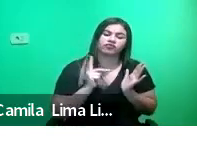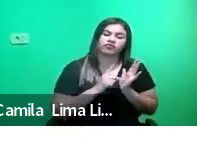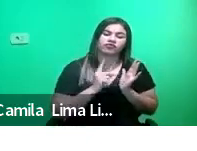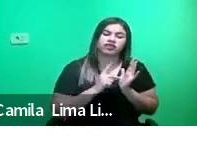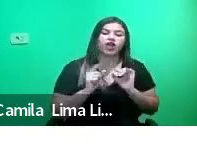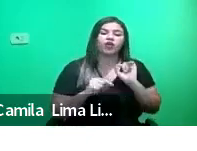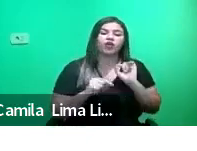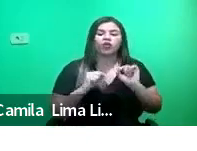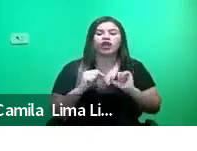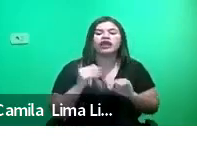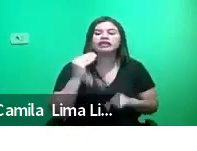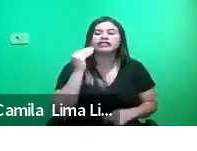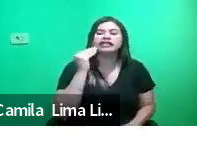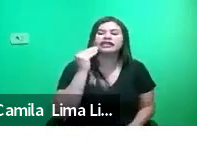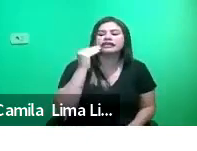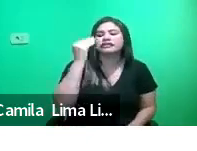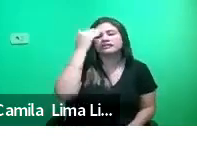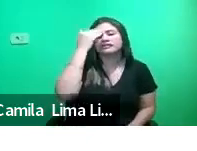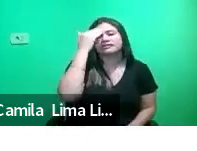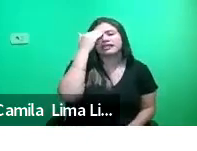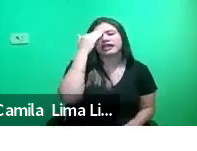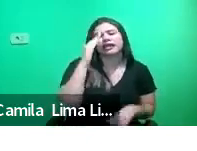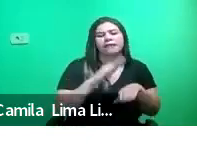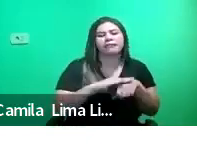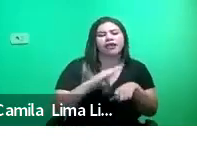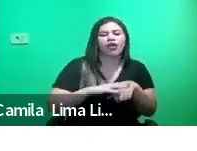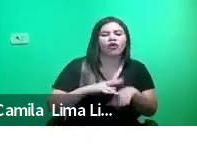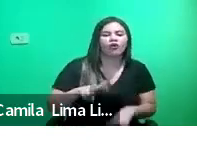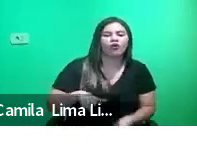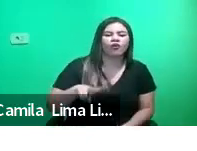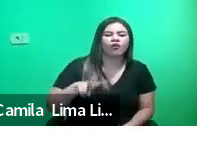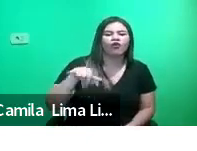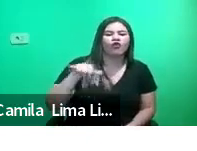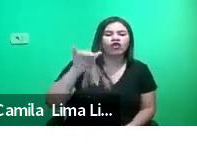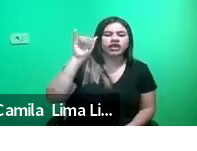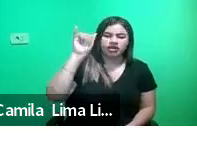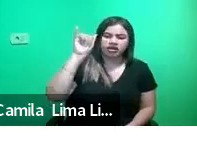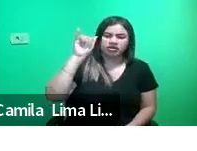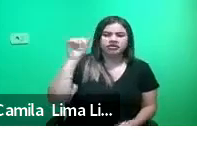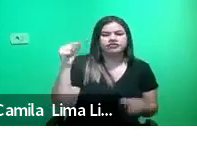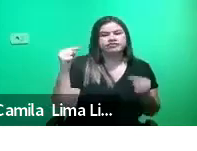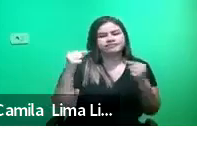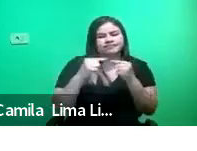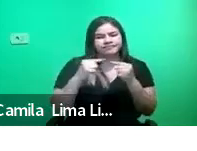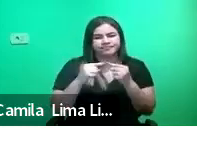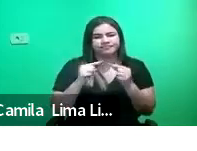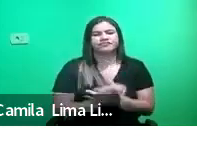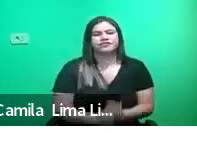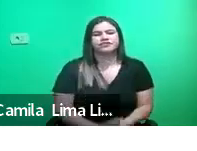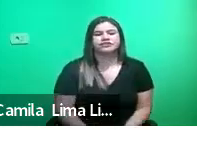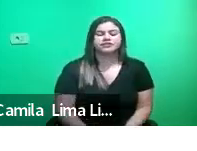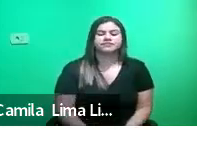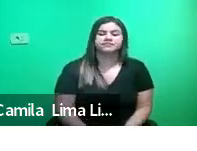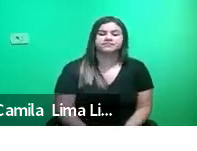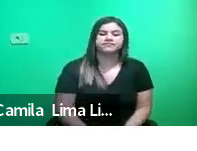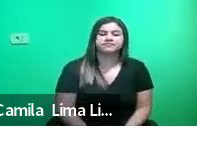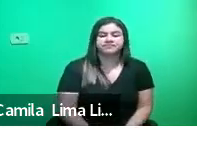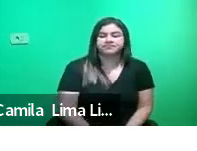what she needs, for her eyes ransfer ransformative ransformative activist activist. Stance. but Stance. but, as she Stance. but as she concedes